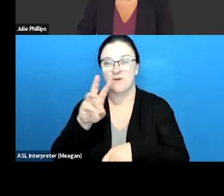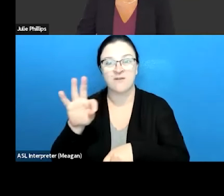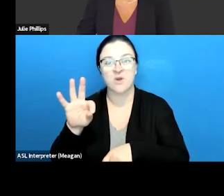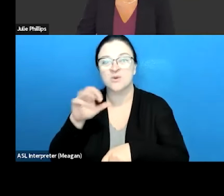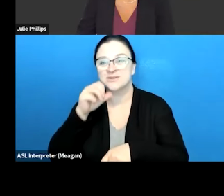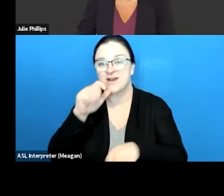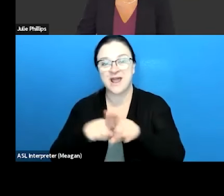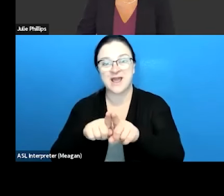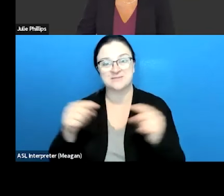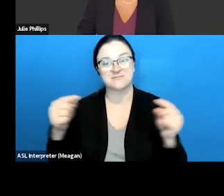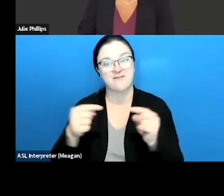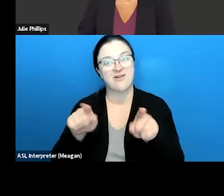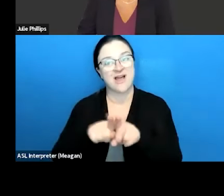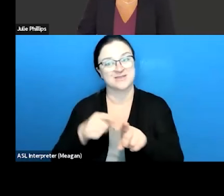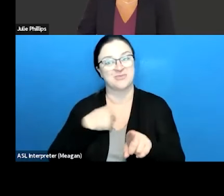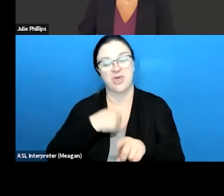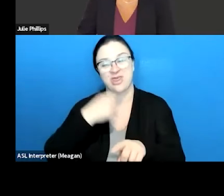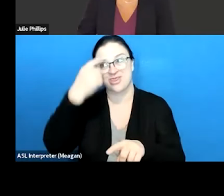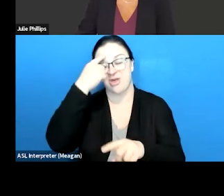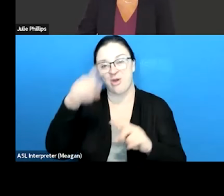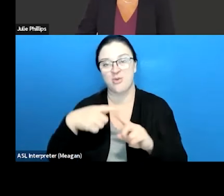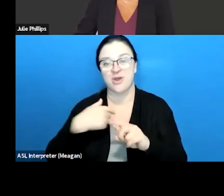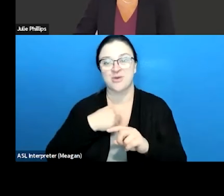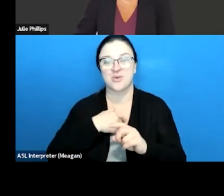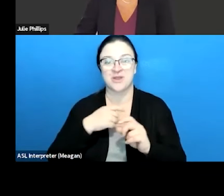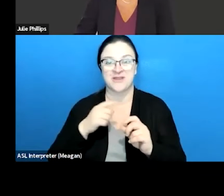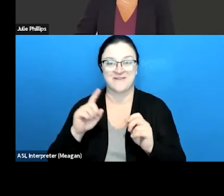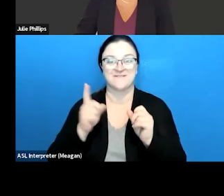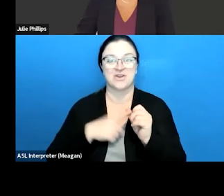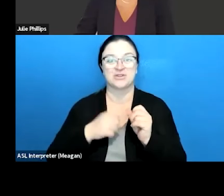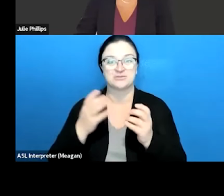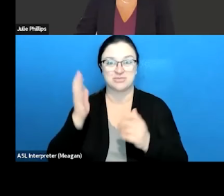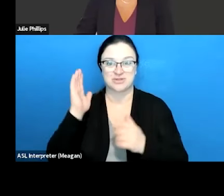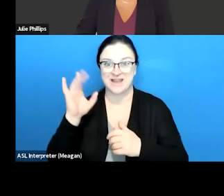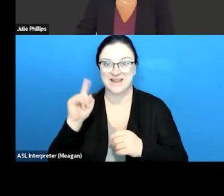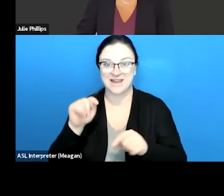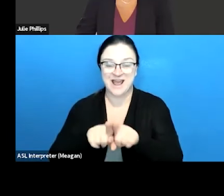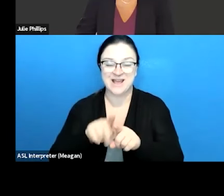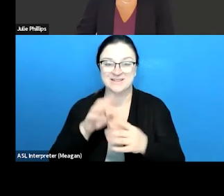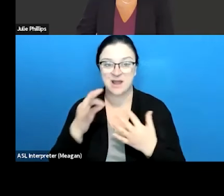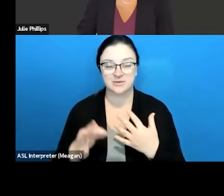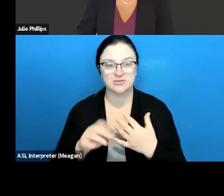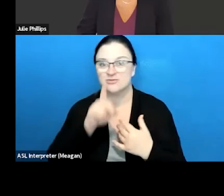as some of us thought it might be when it was first presented as an option. It was actually very amazing